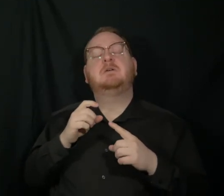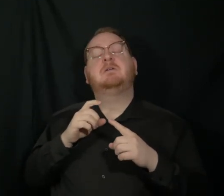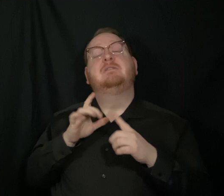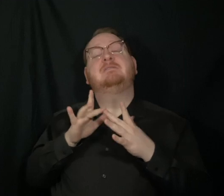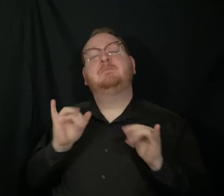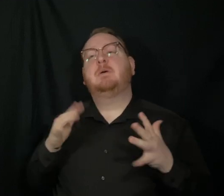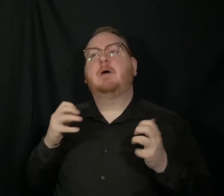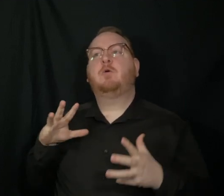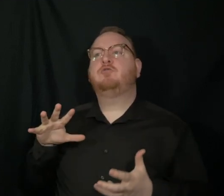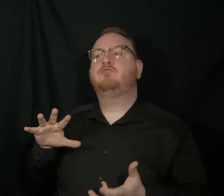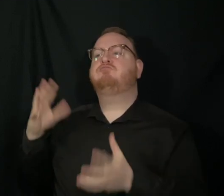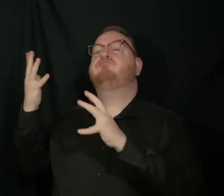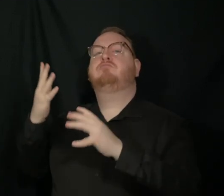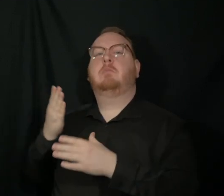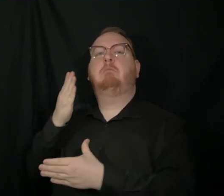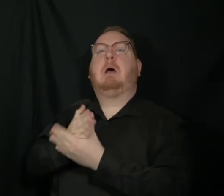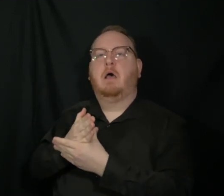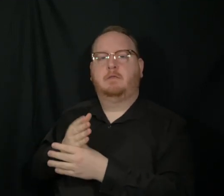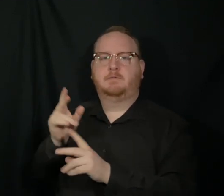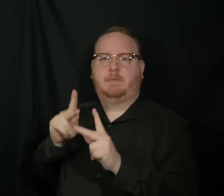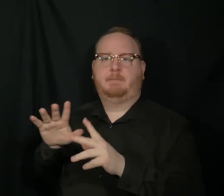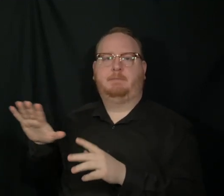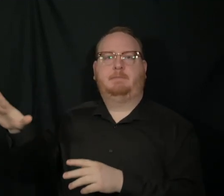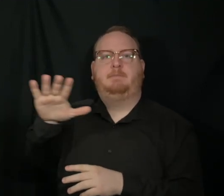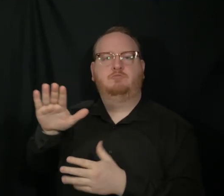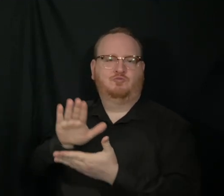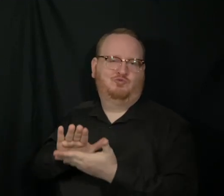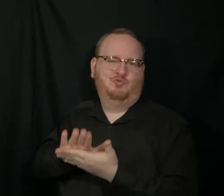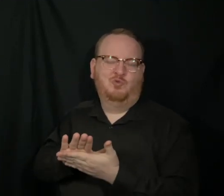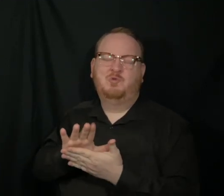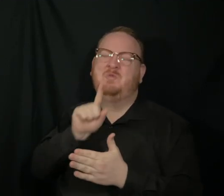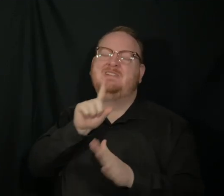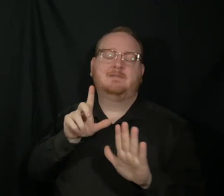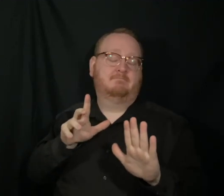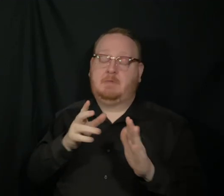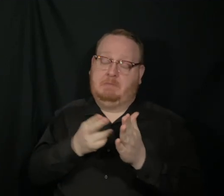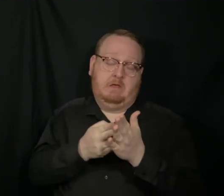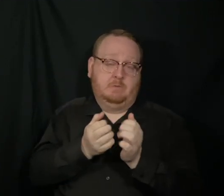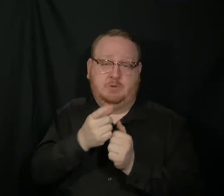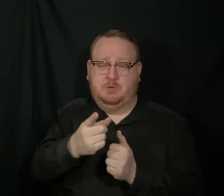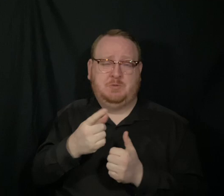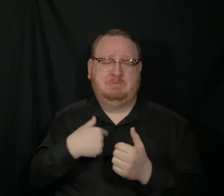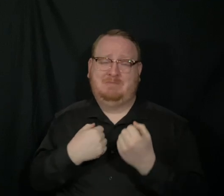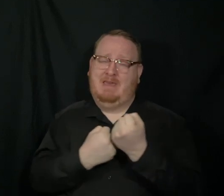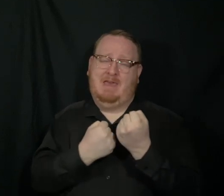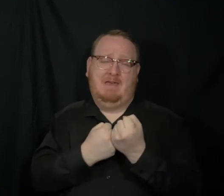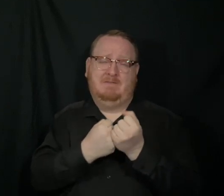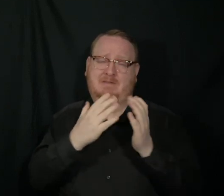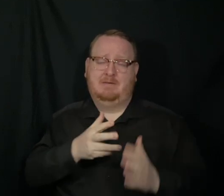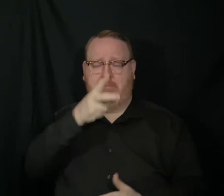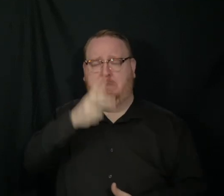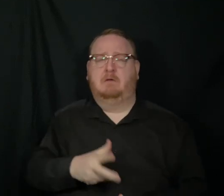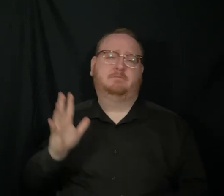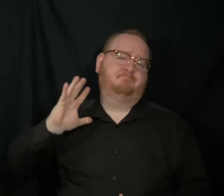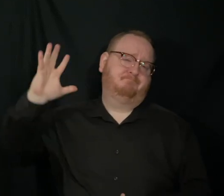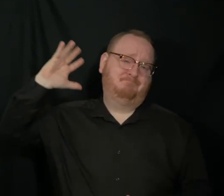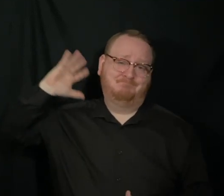being a good advocate. Basically, I think I was just too emotional about a lot of stuff. And it just wasn't ready.